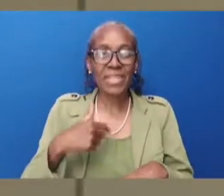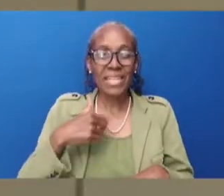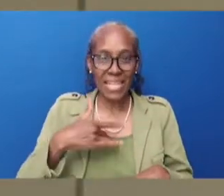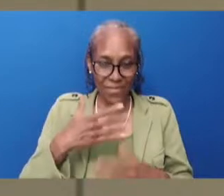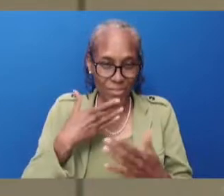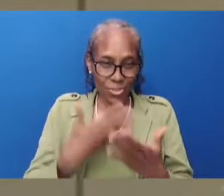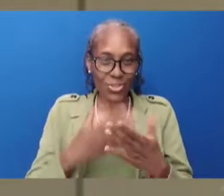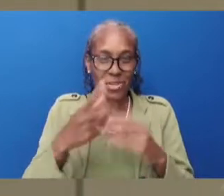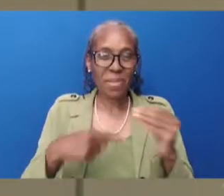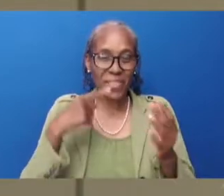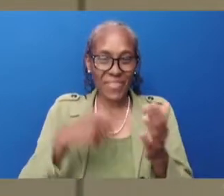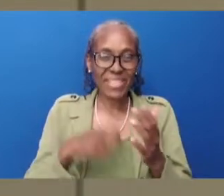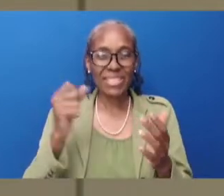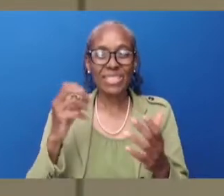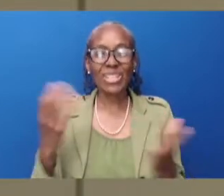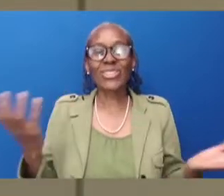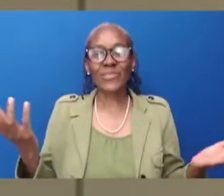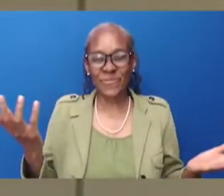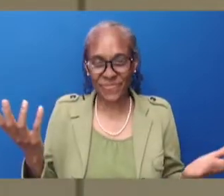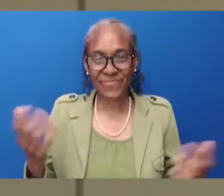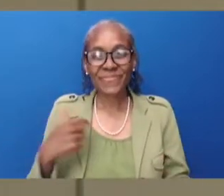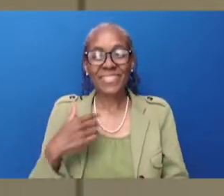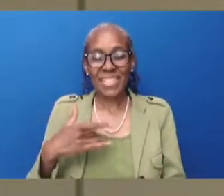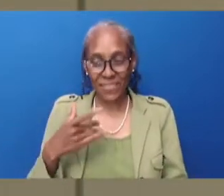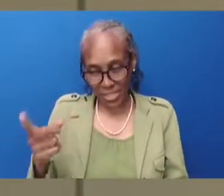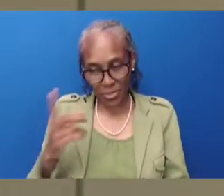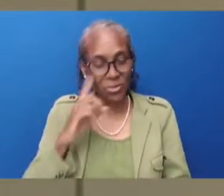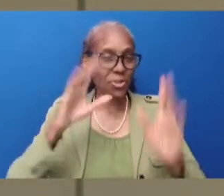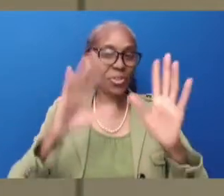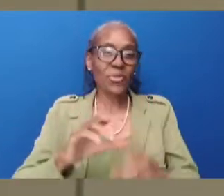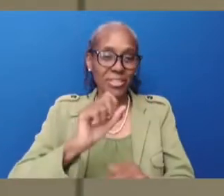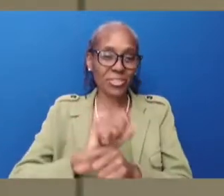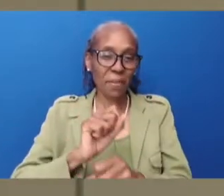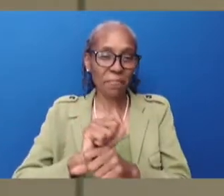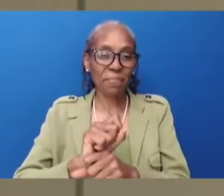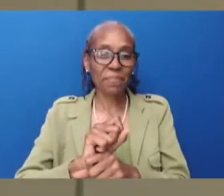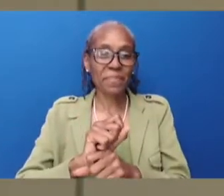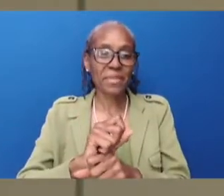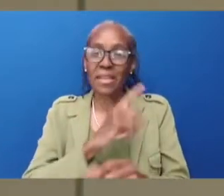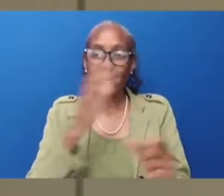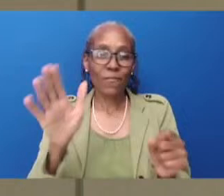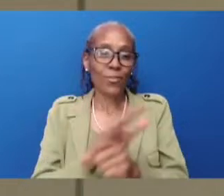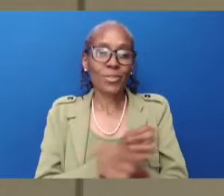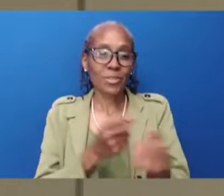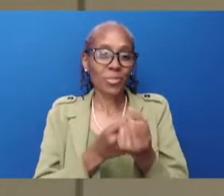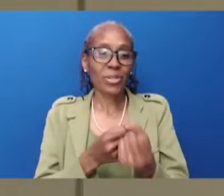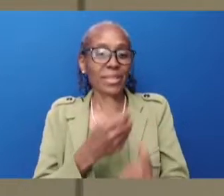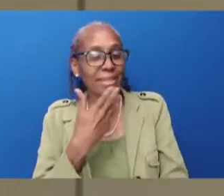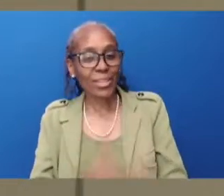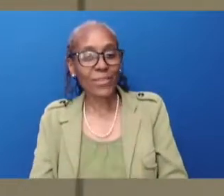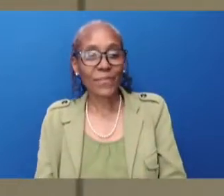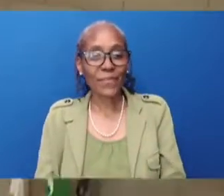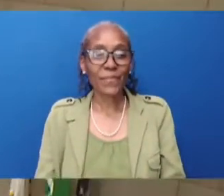MANAGER MANY TIMES AND I FEEL GOOD ABOUT THIS.